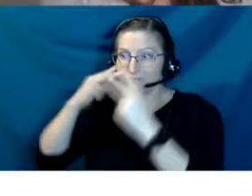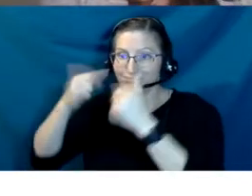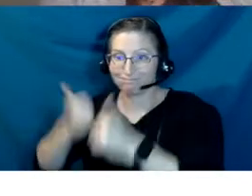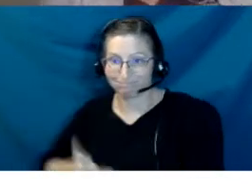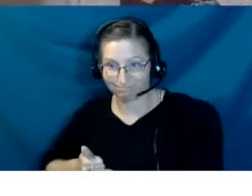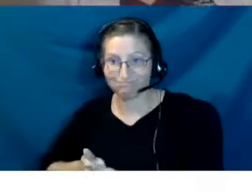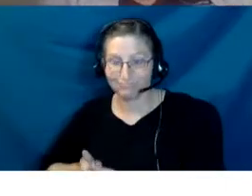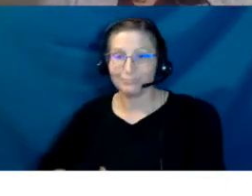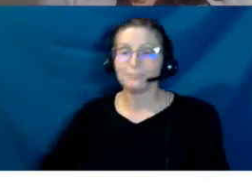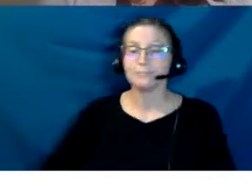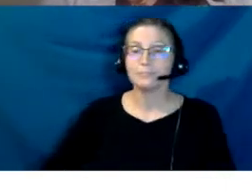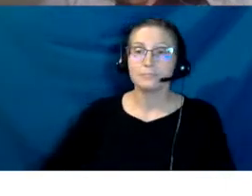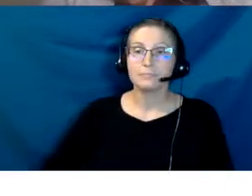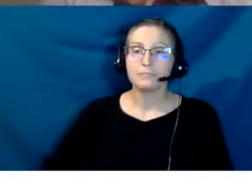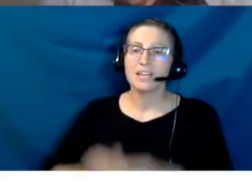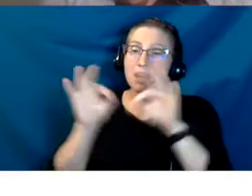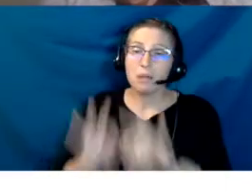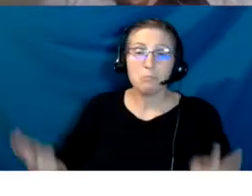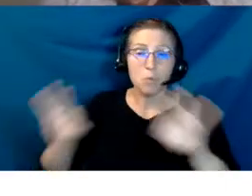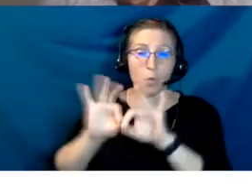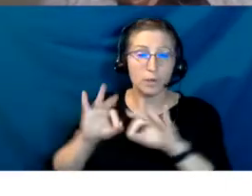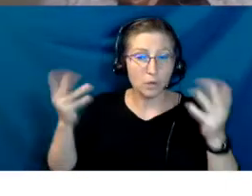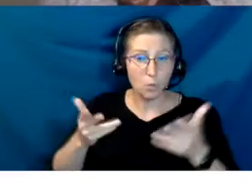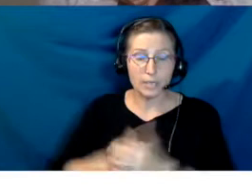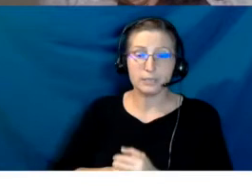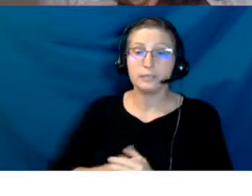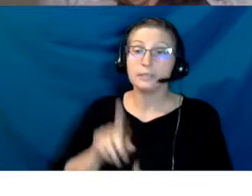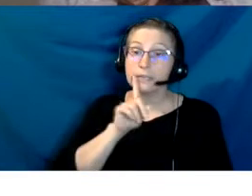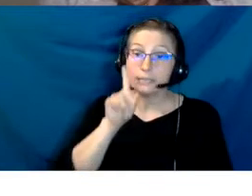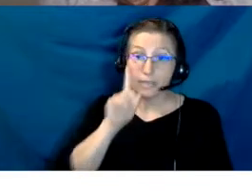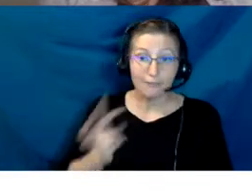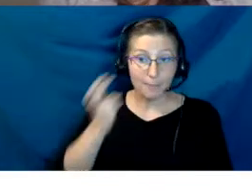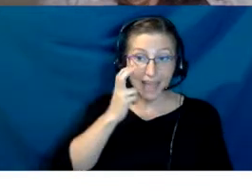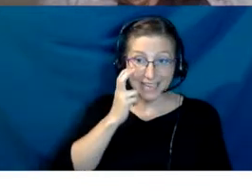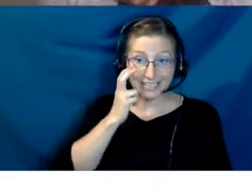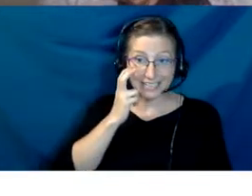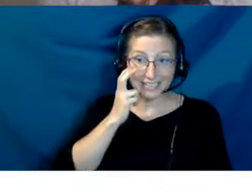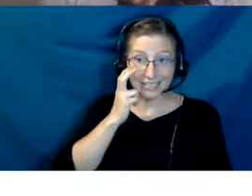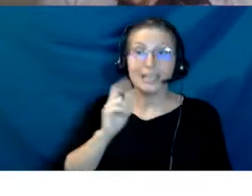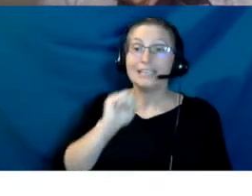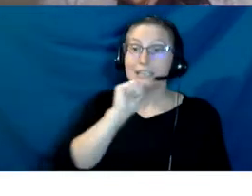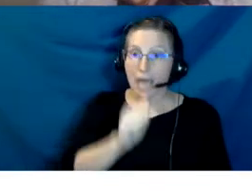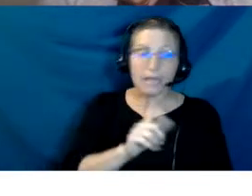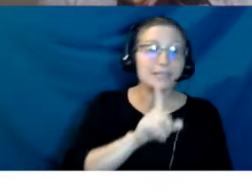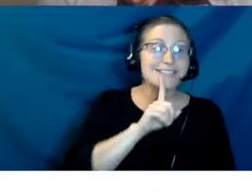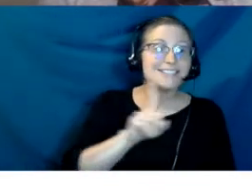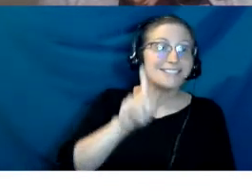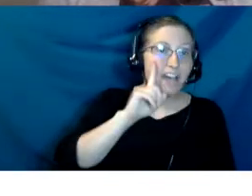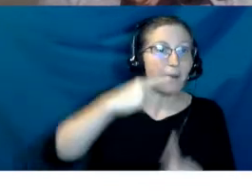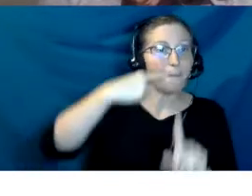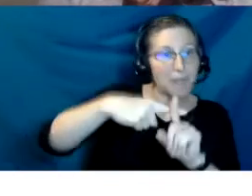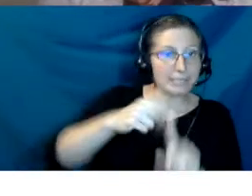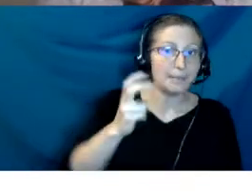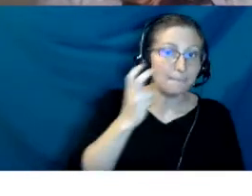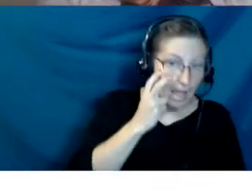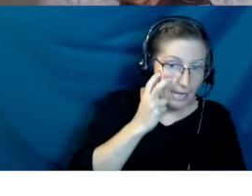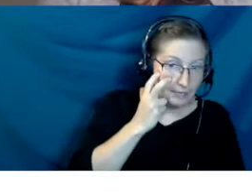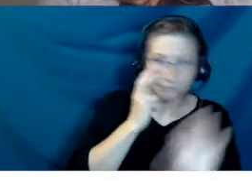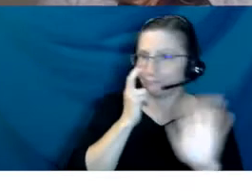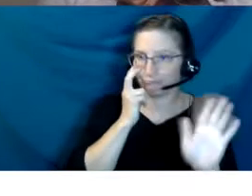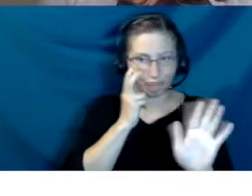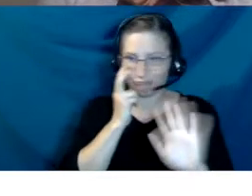to understand that deafblindness is not deaf plus blind. But it is really deaf times blind.